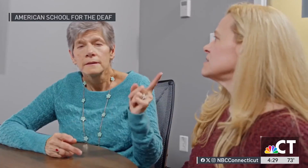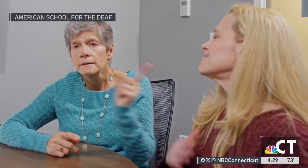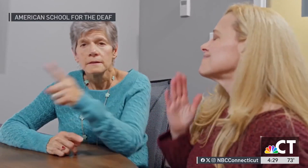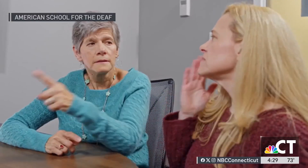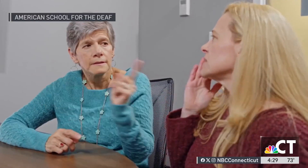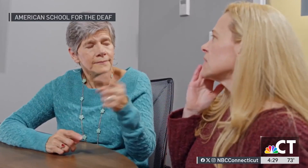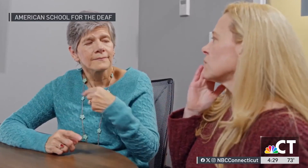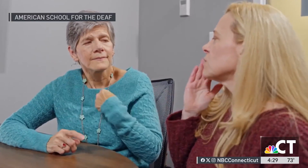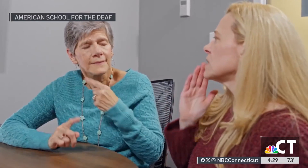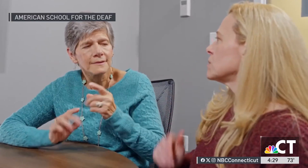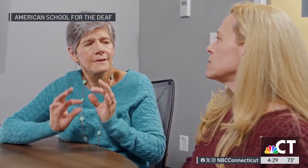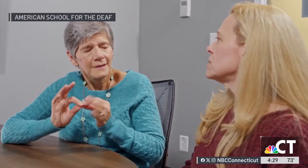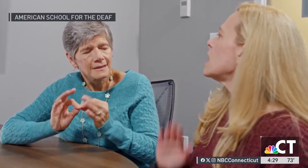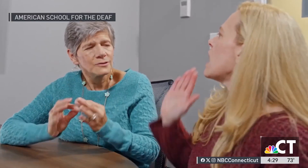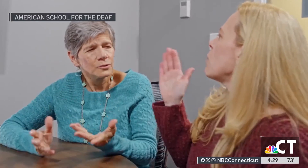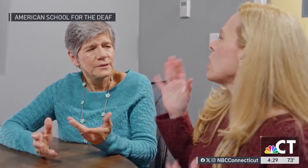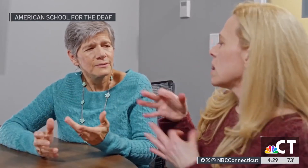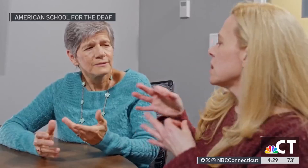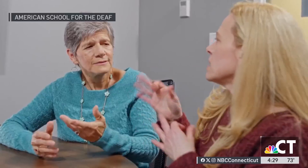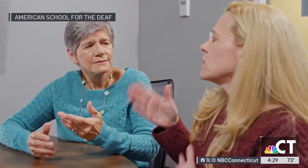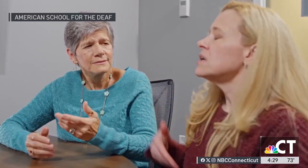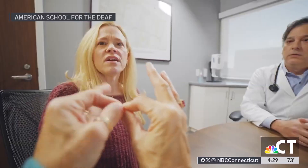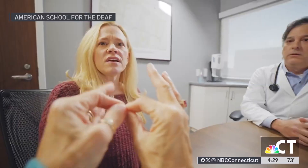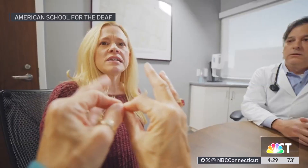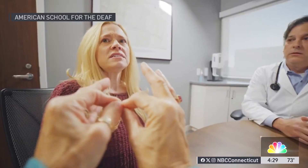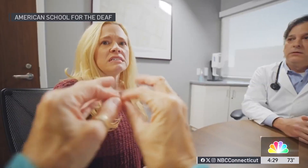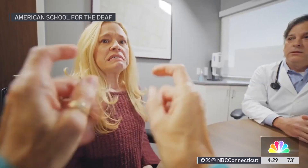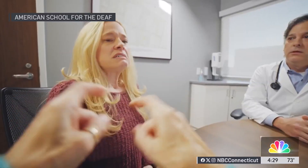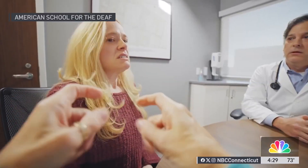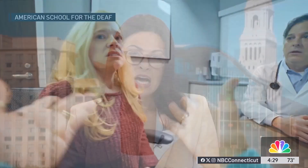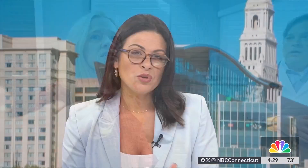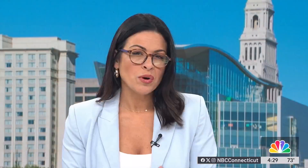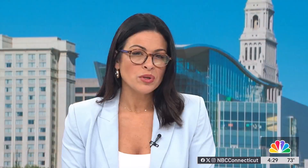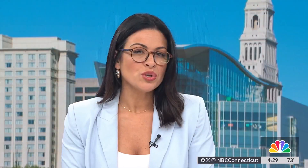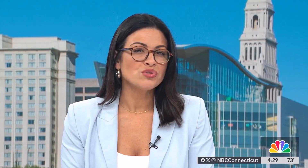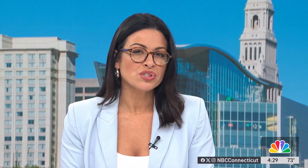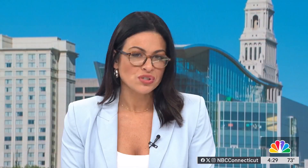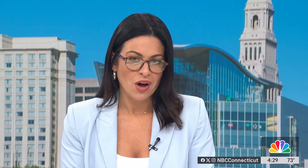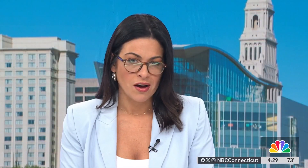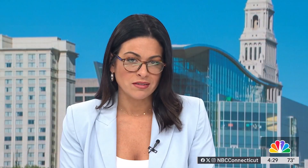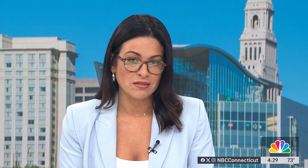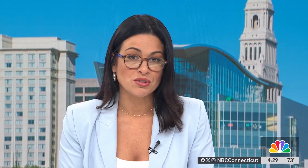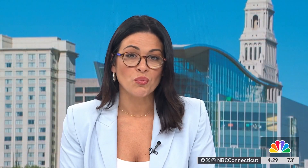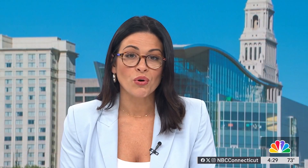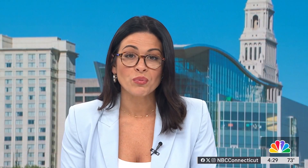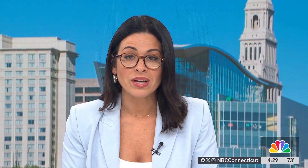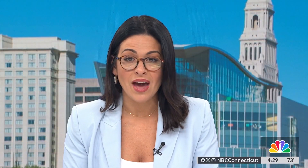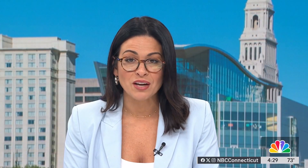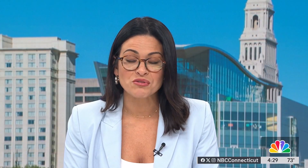A campaign meant to raise awareness and advocate for deaf